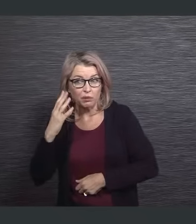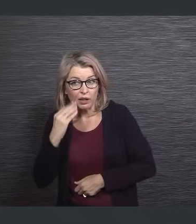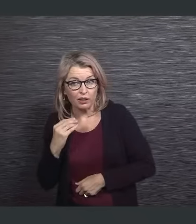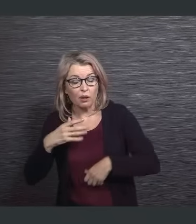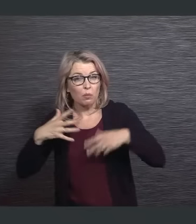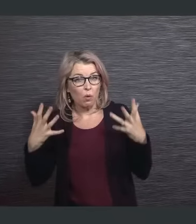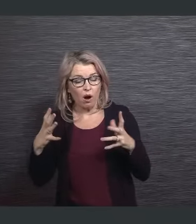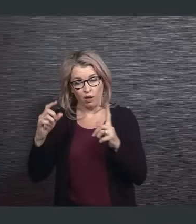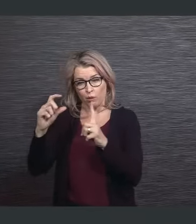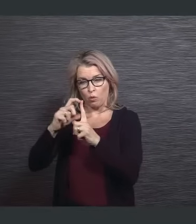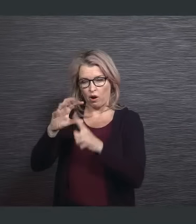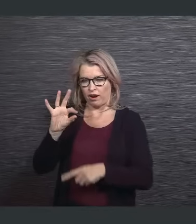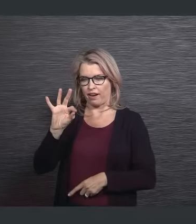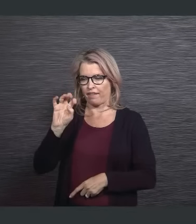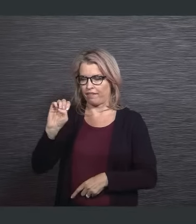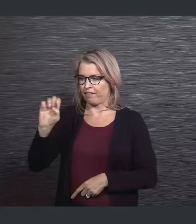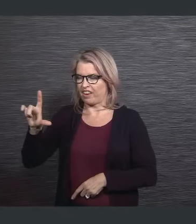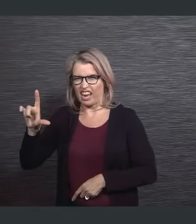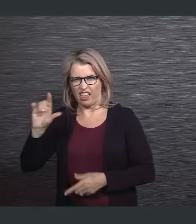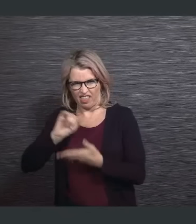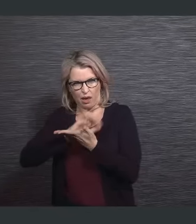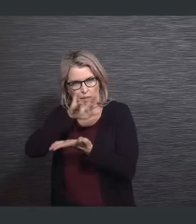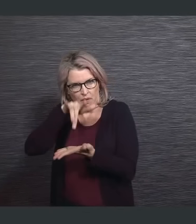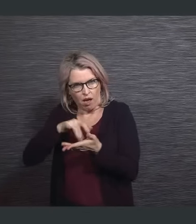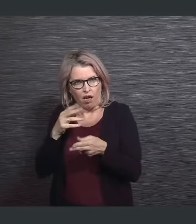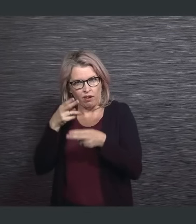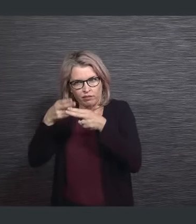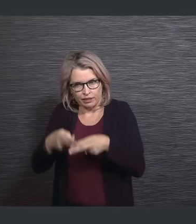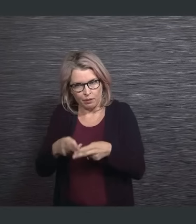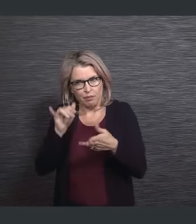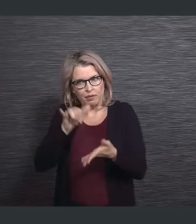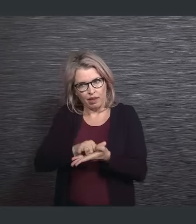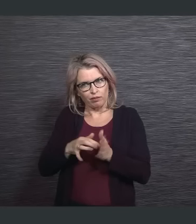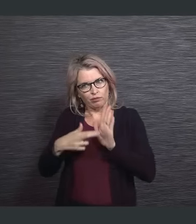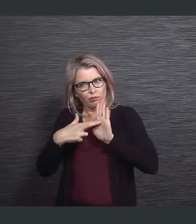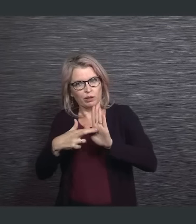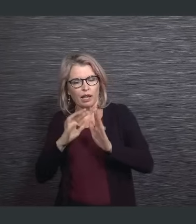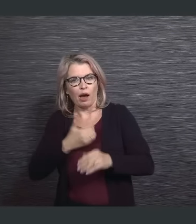AFEELA represents our concept of an interactive relationship,